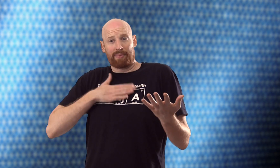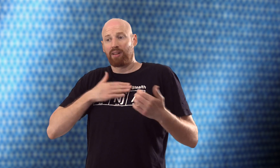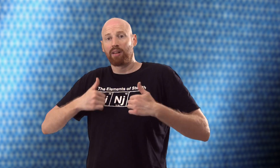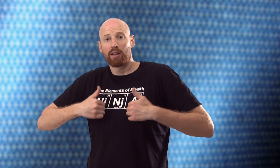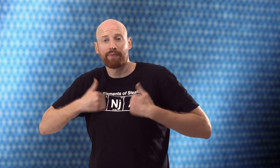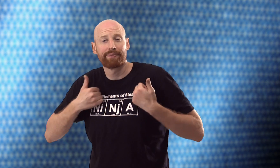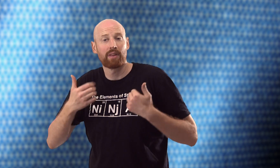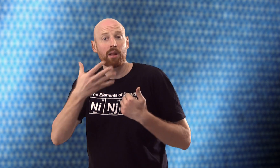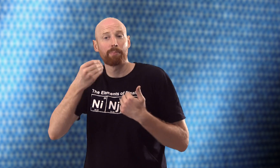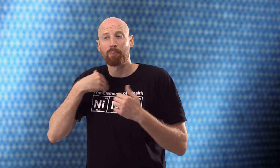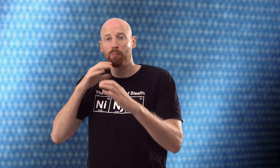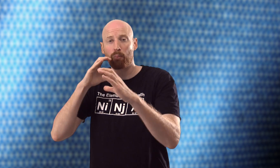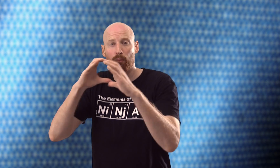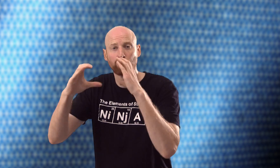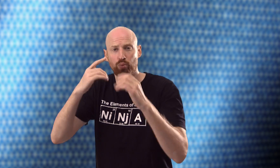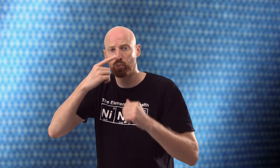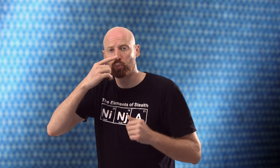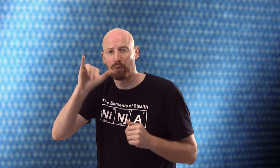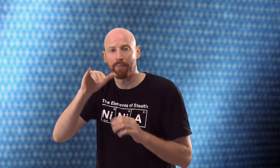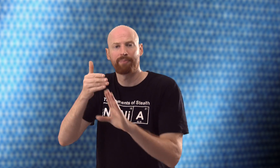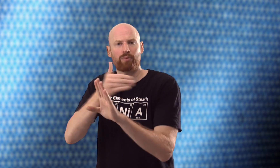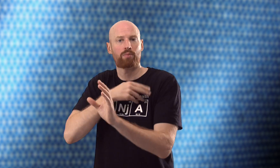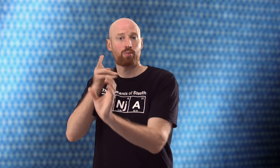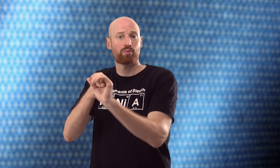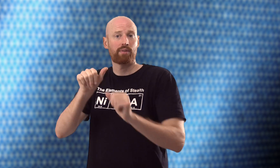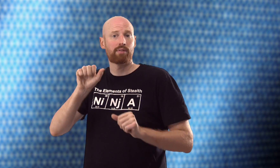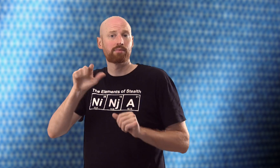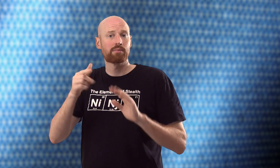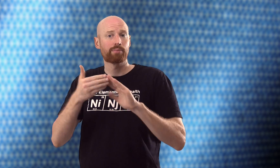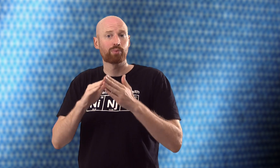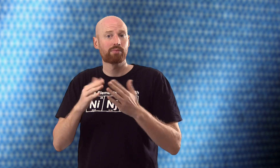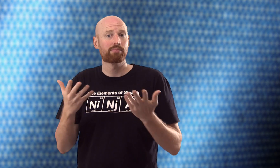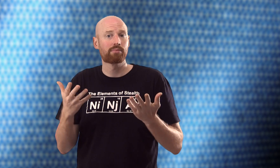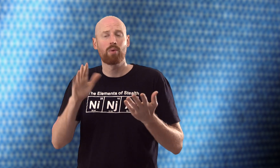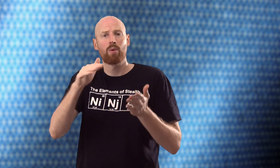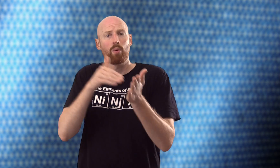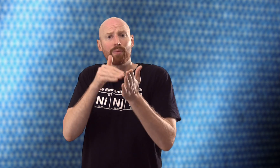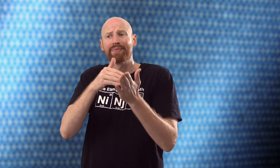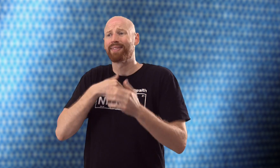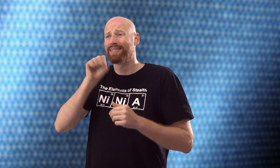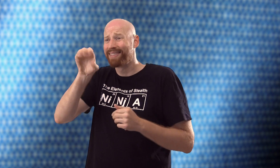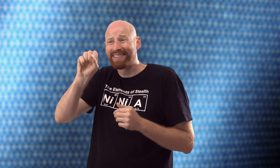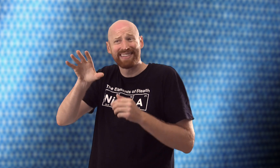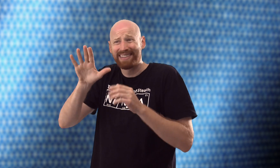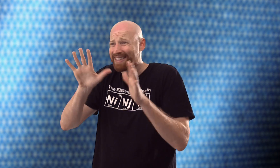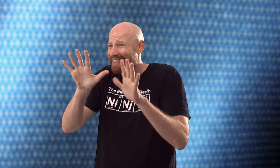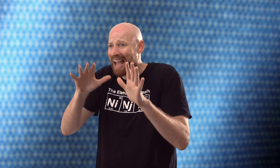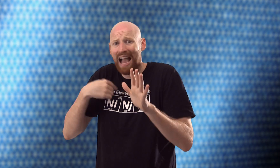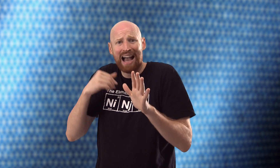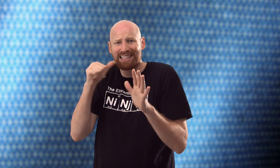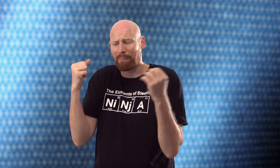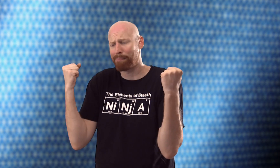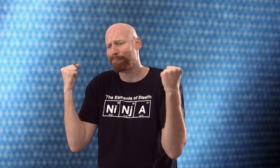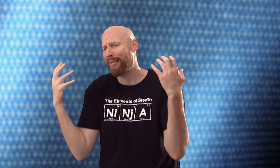my life and that's what my communication looked like before I joined the ASL Community. Often I have to